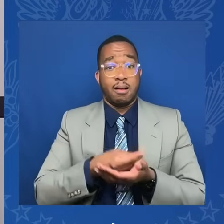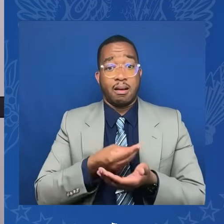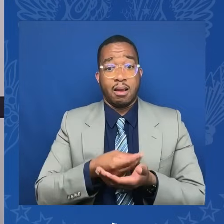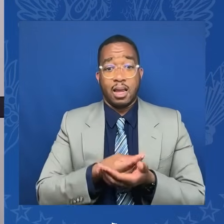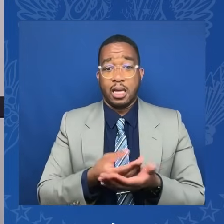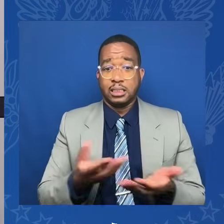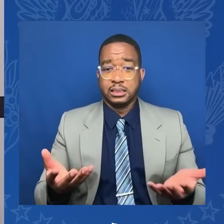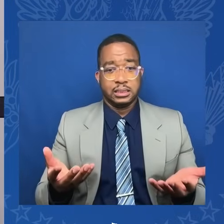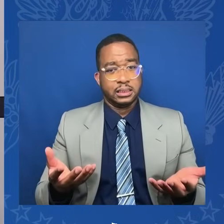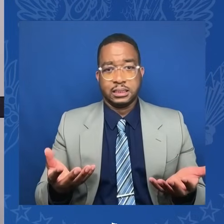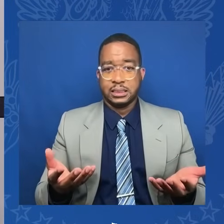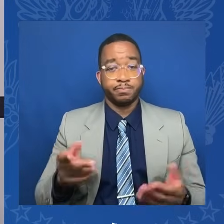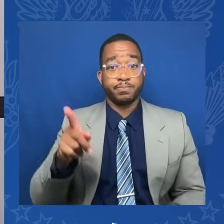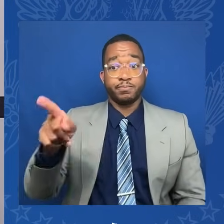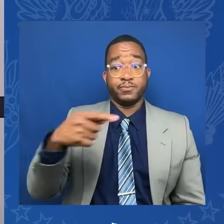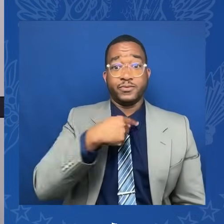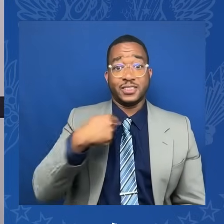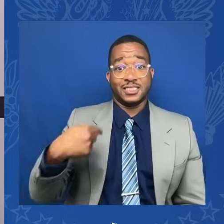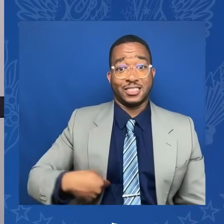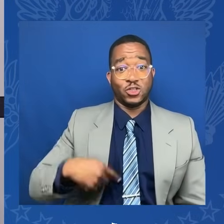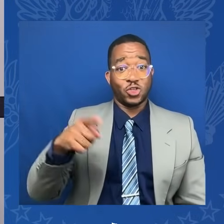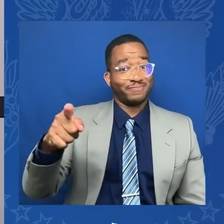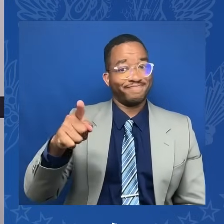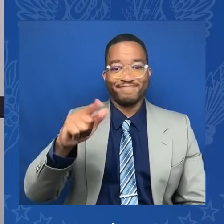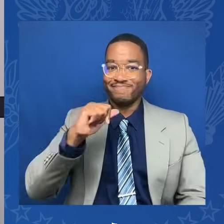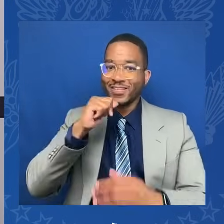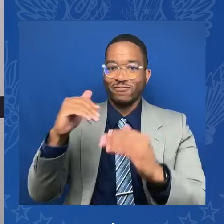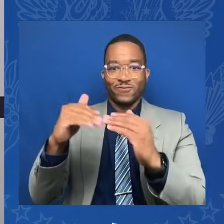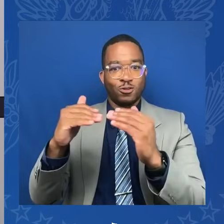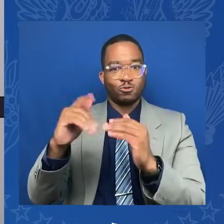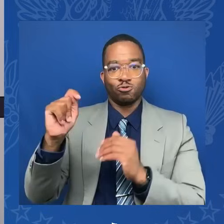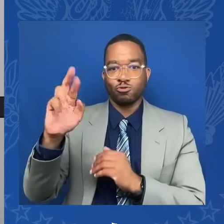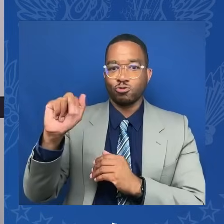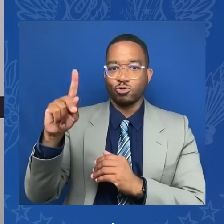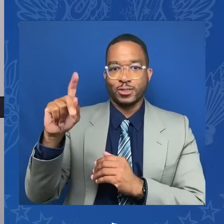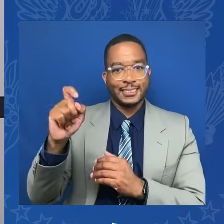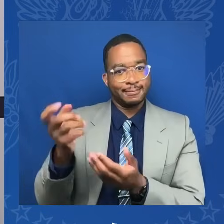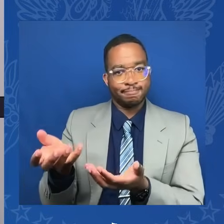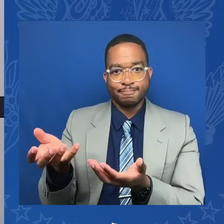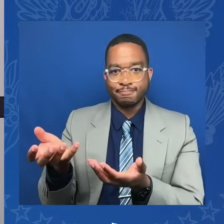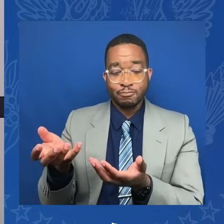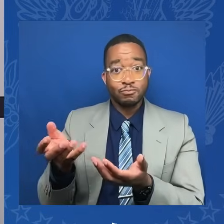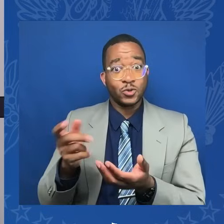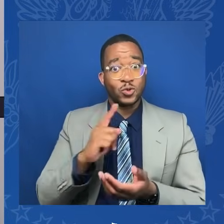This is of such importance for the global economy that we have to act in a coordinated fashion.